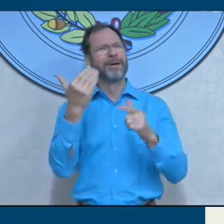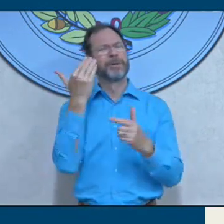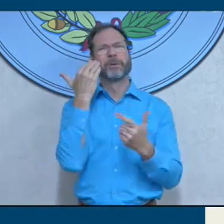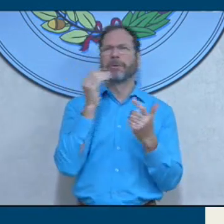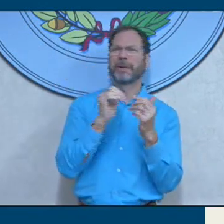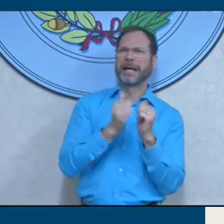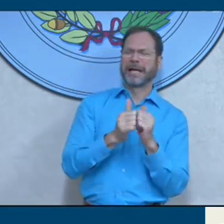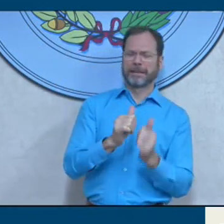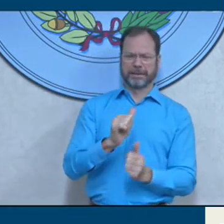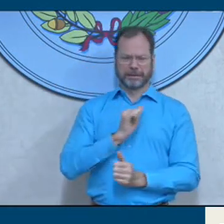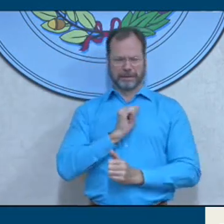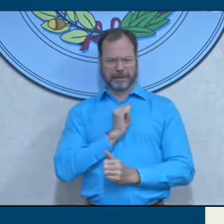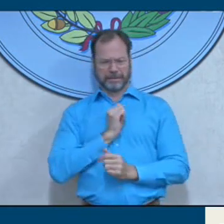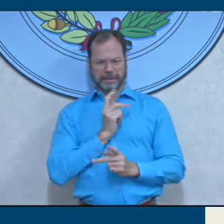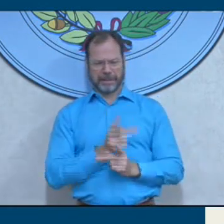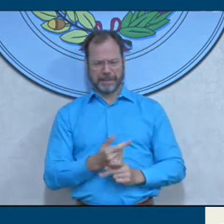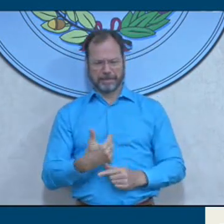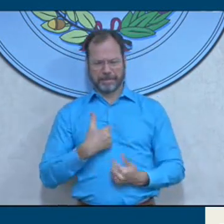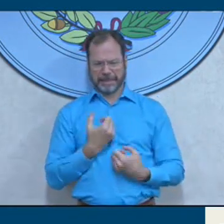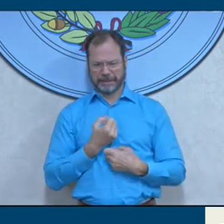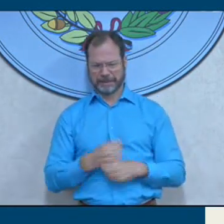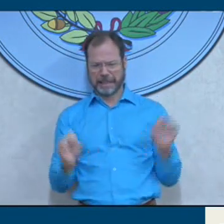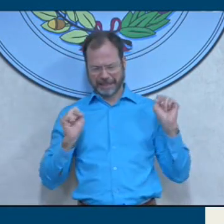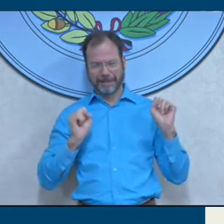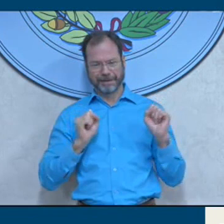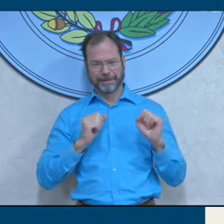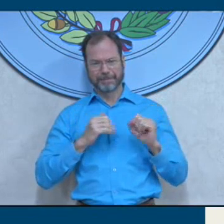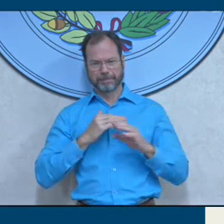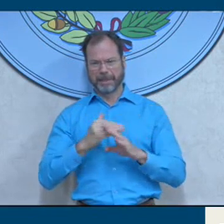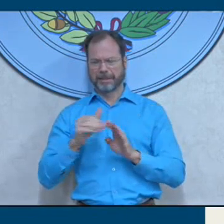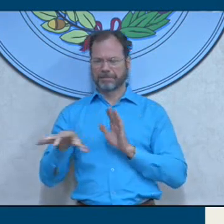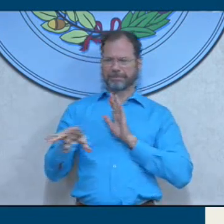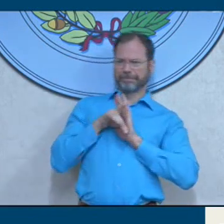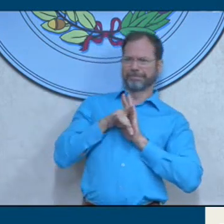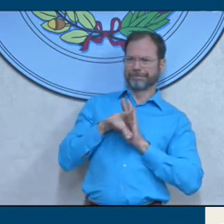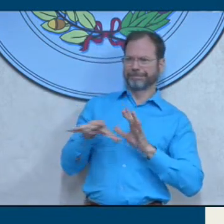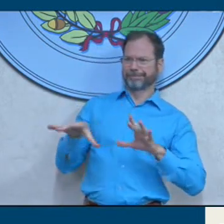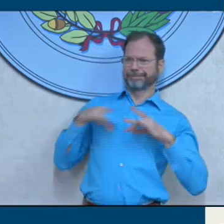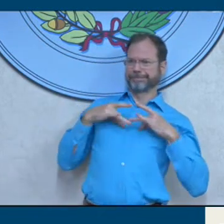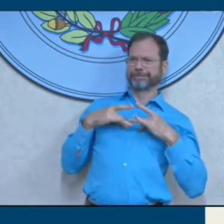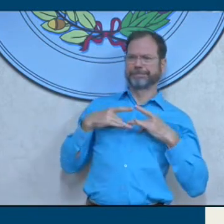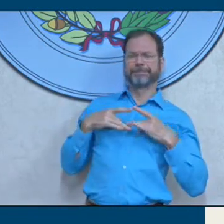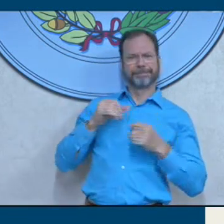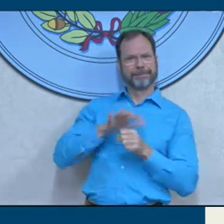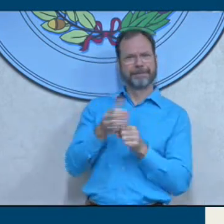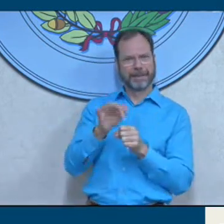ON MY BACK IN MARCH. TODAY EVERYONE NOW KNOWS HOW TO MAKE